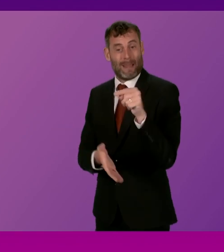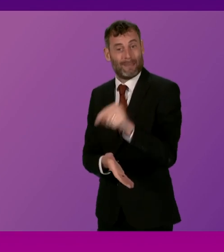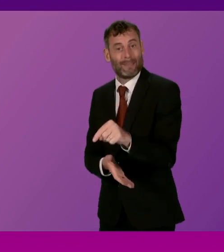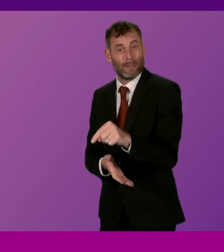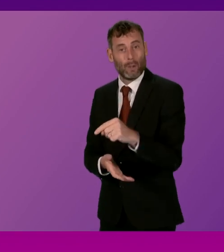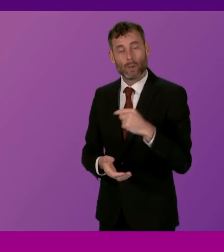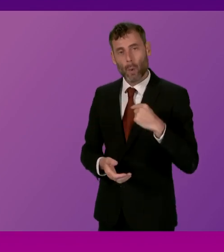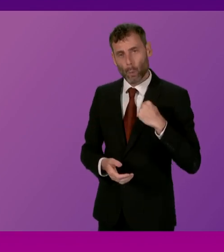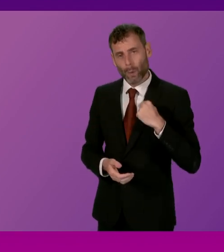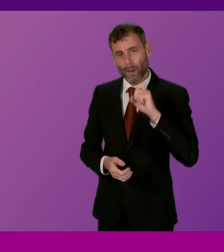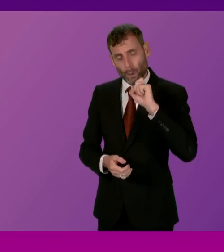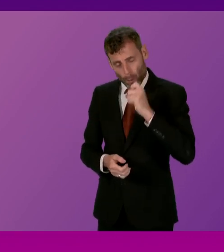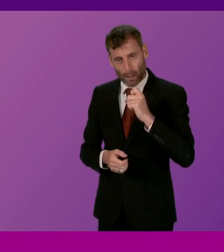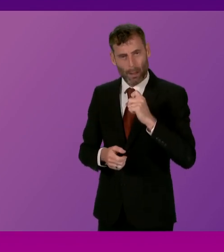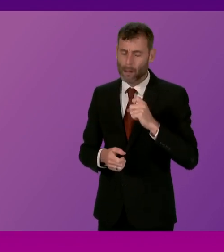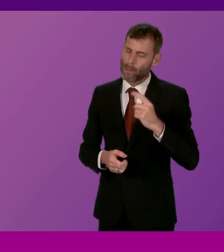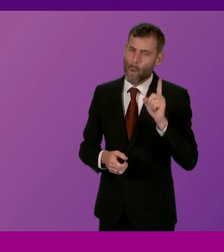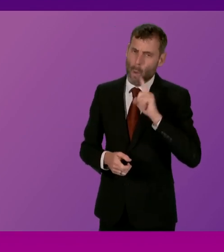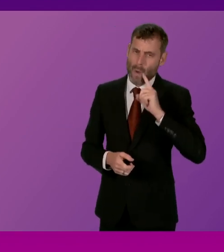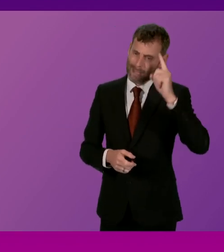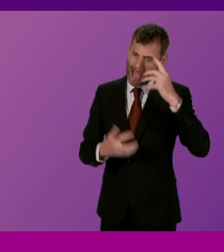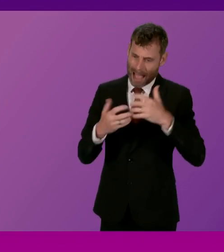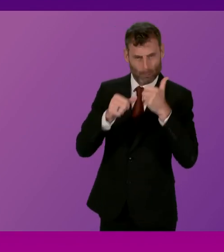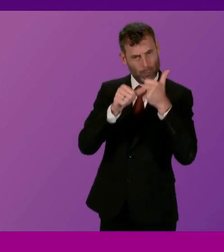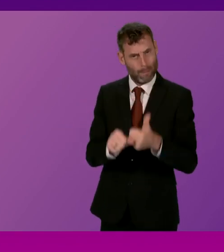we will look to support our culture and arts, as we have done over the years, because they